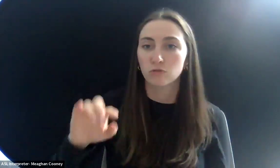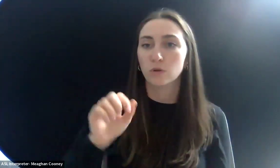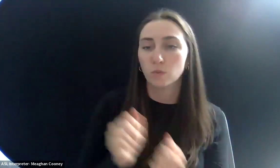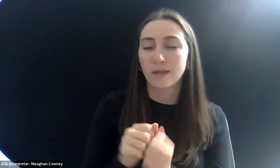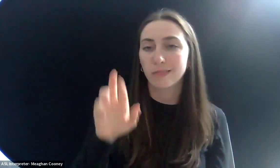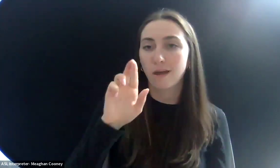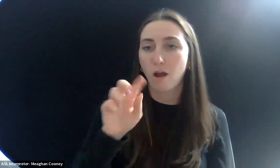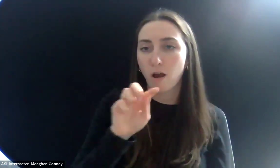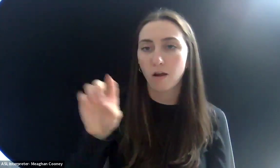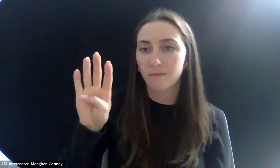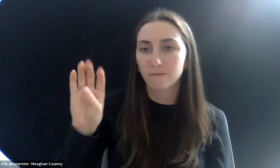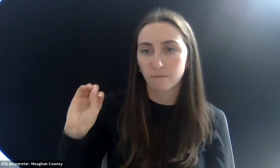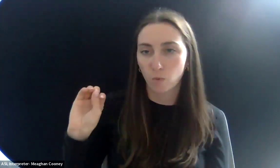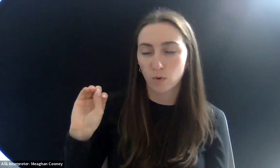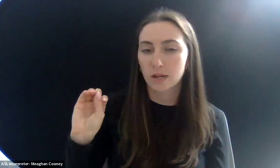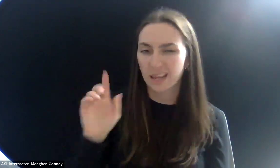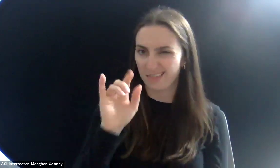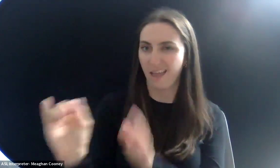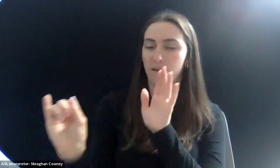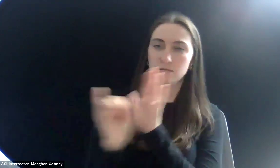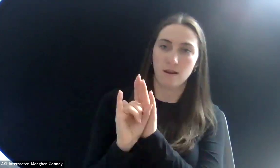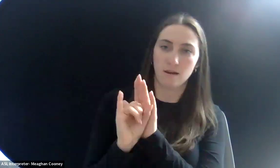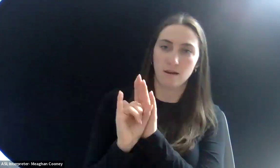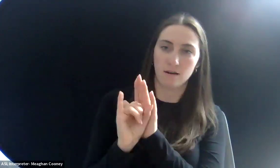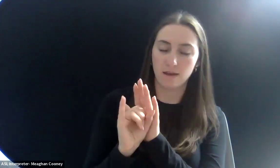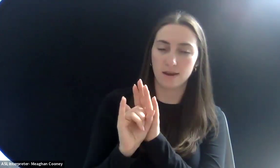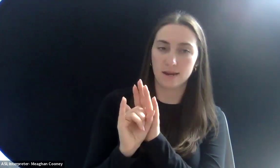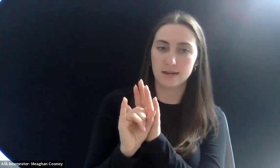And that's identifying here that the the the value there here is